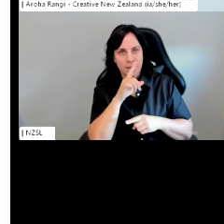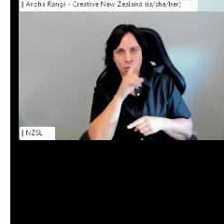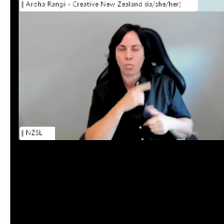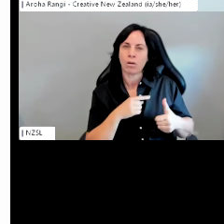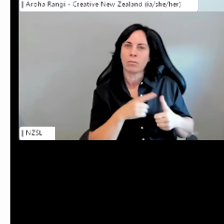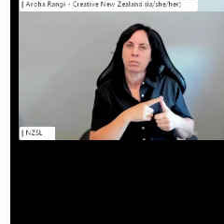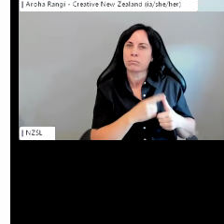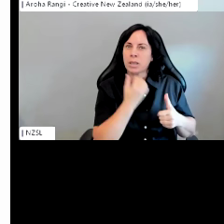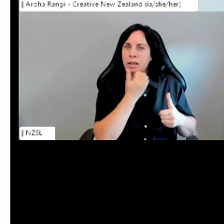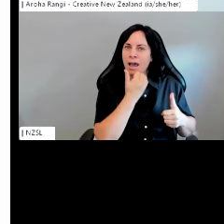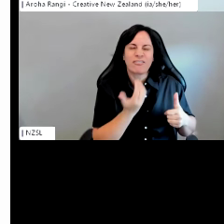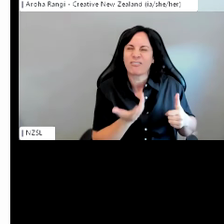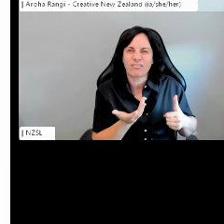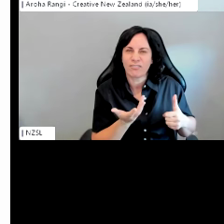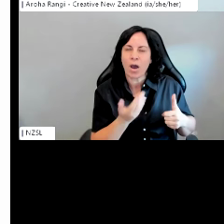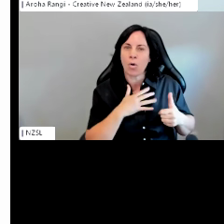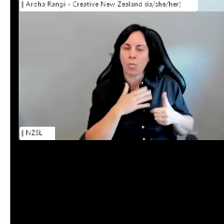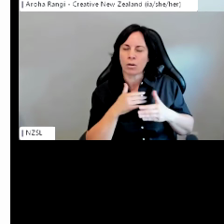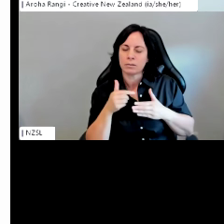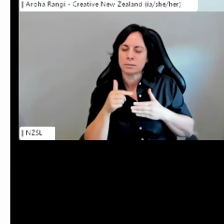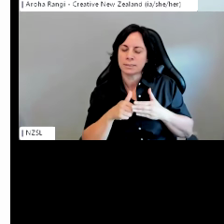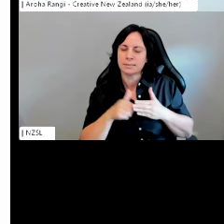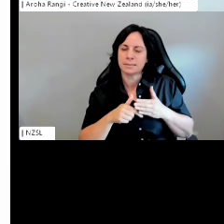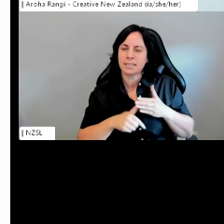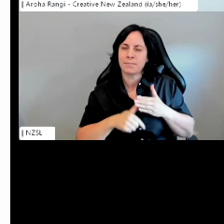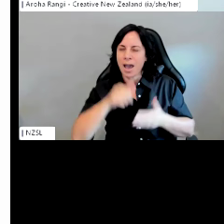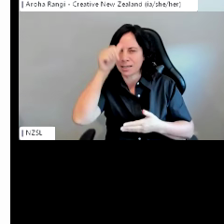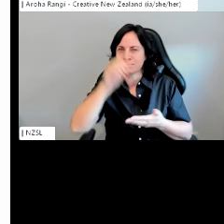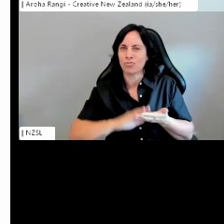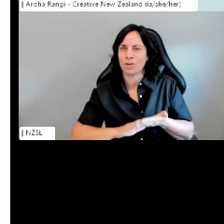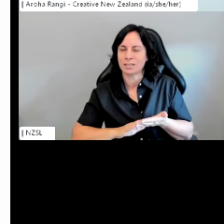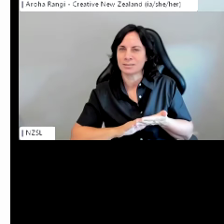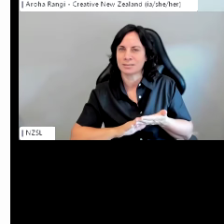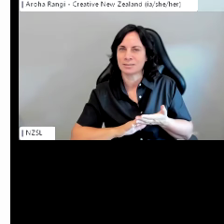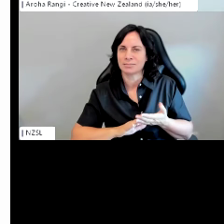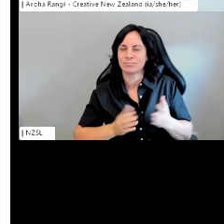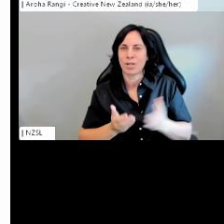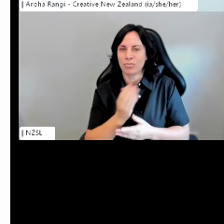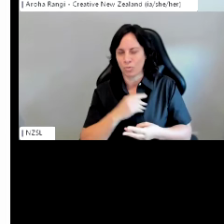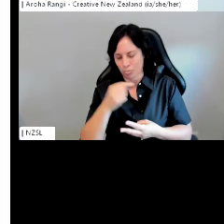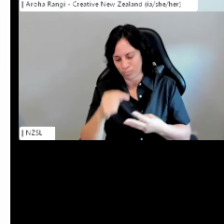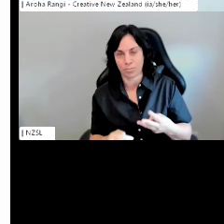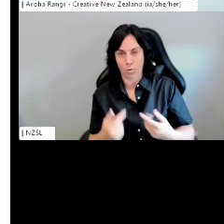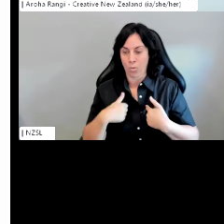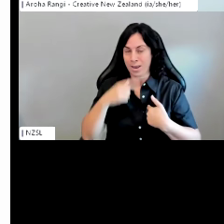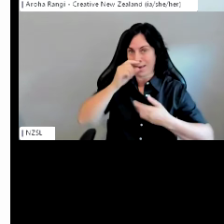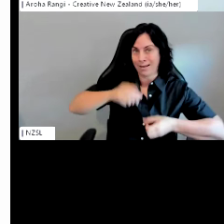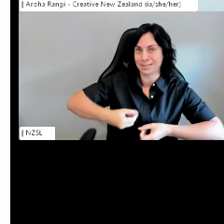have this deeper experience. And of course we're able to deliver that. What's interesting is from